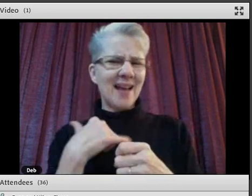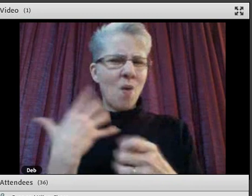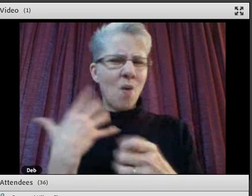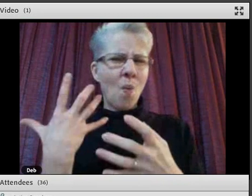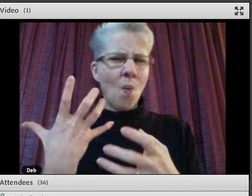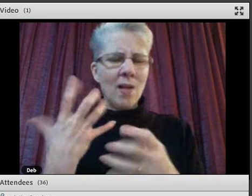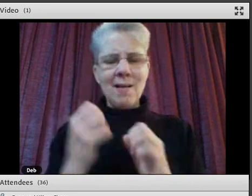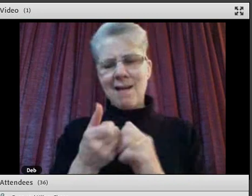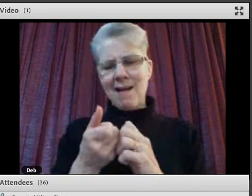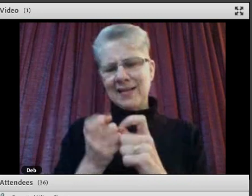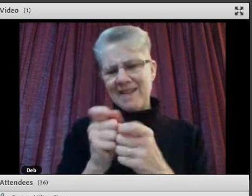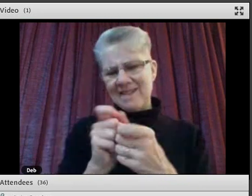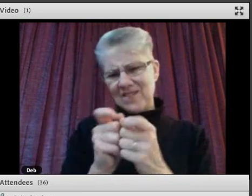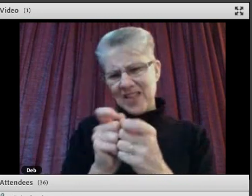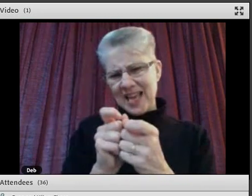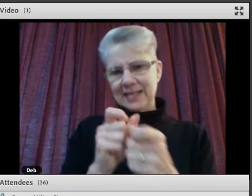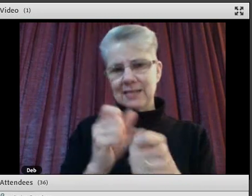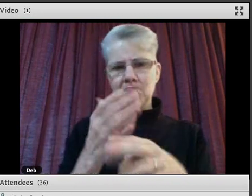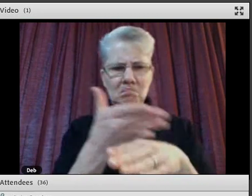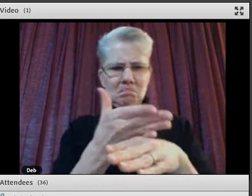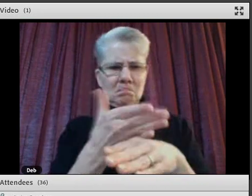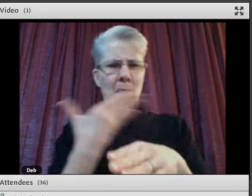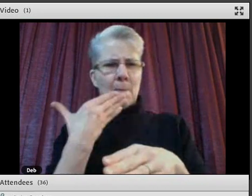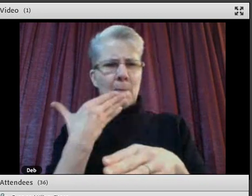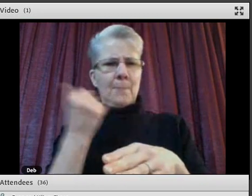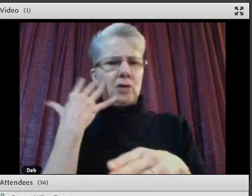How can I fix this and make it better?" Make another one.